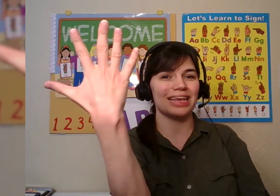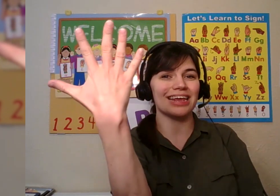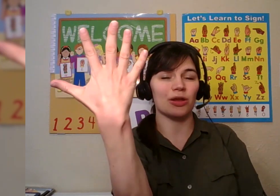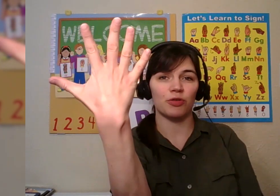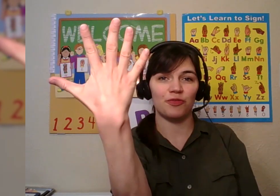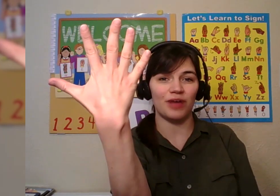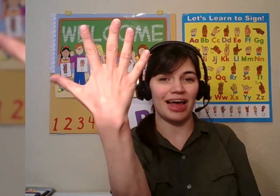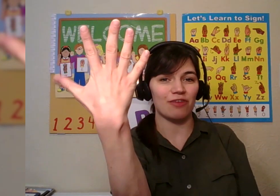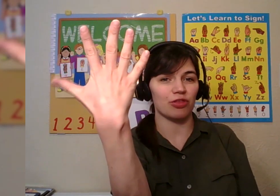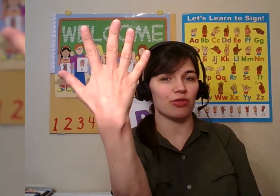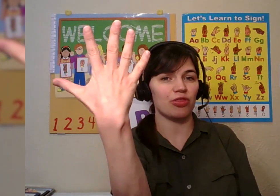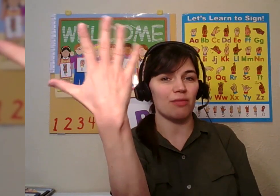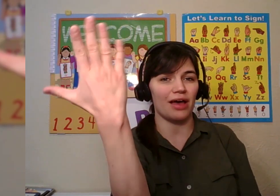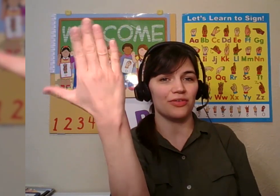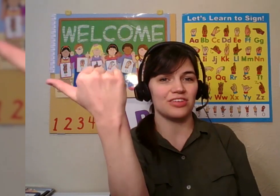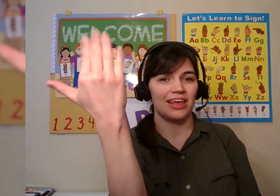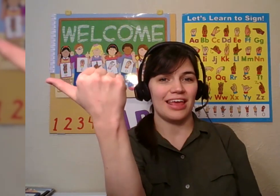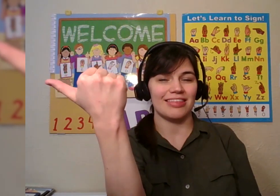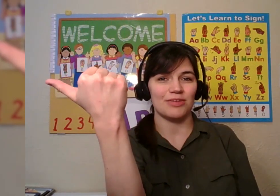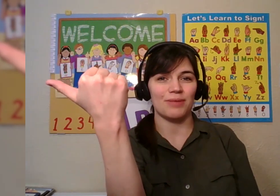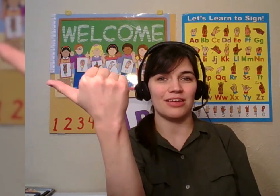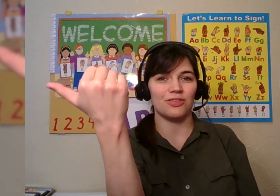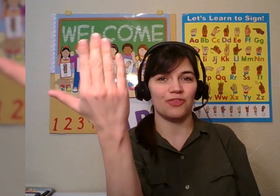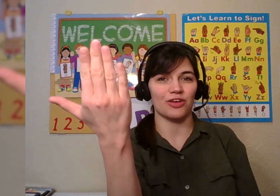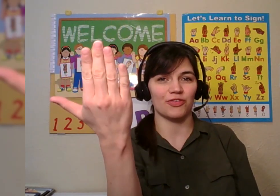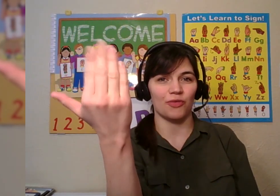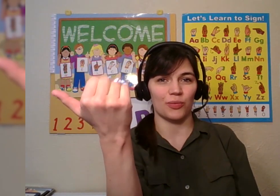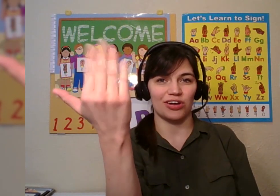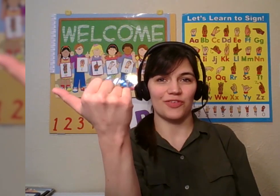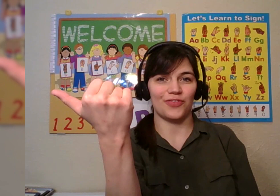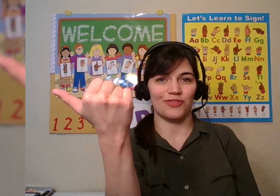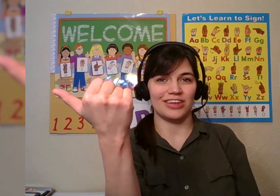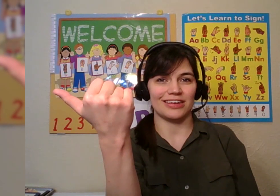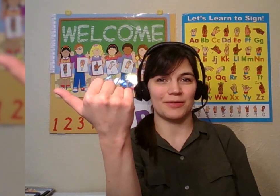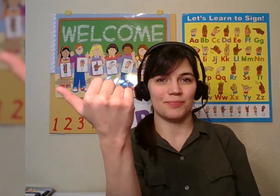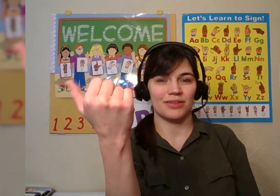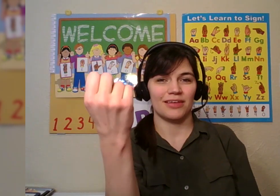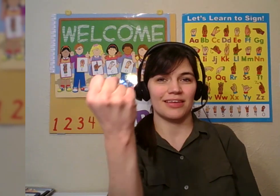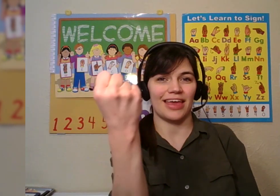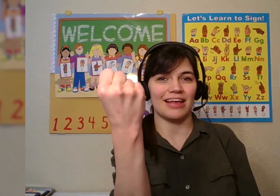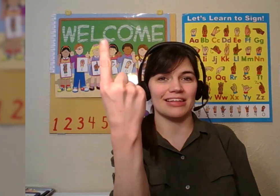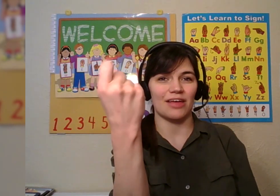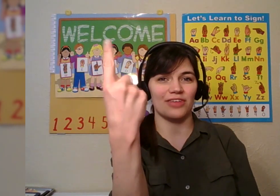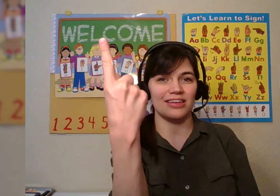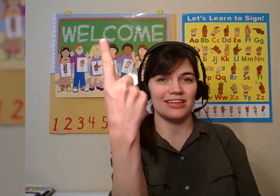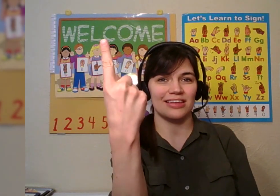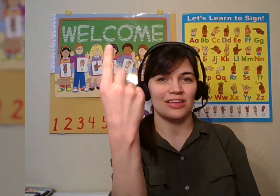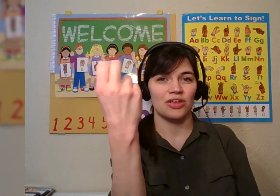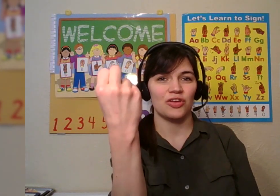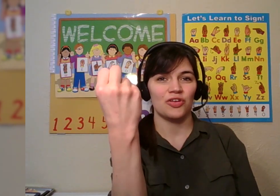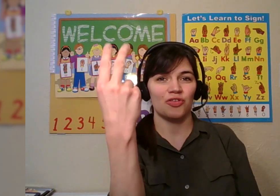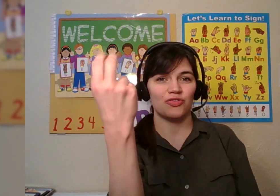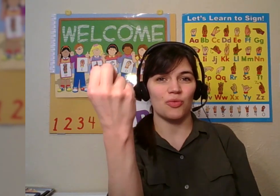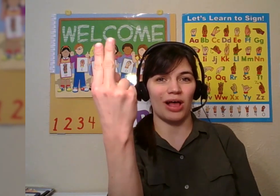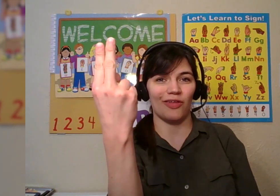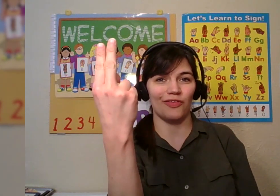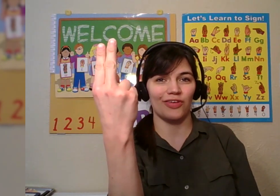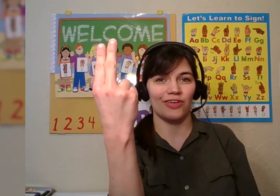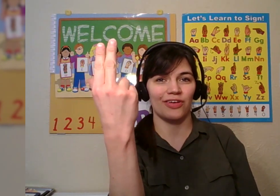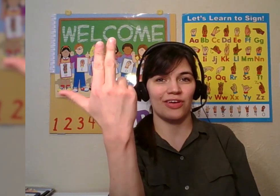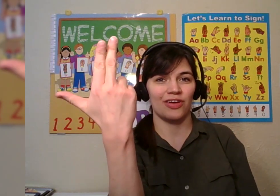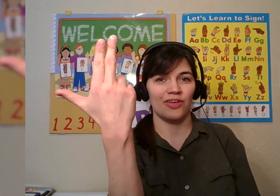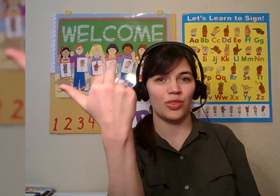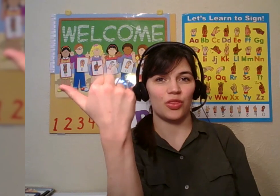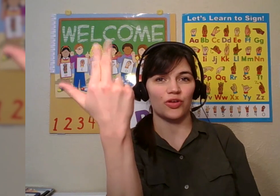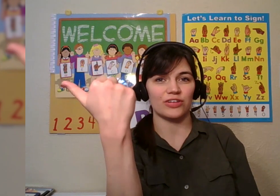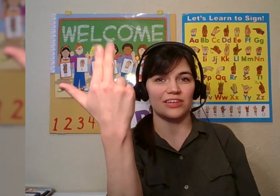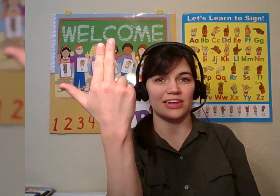a number 5 with your thumb out and then bend the fingers forward: 15. Kay? 11. 12. 13.